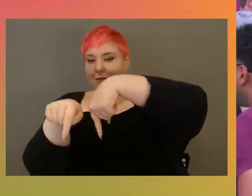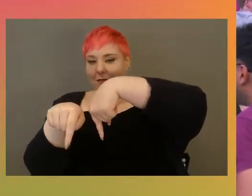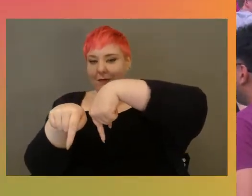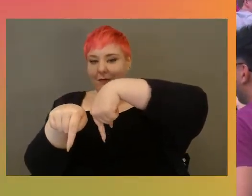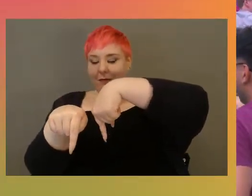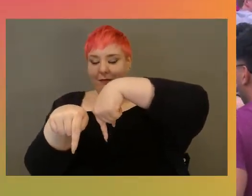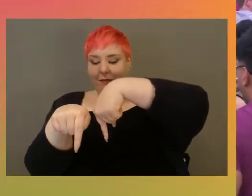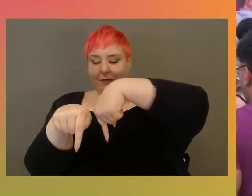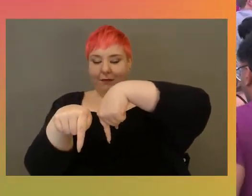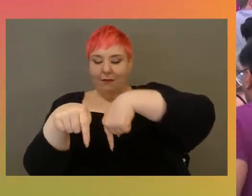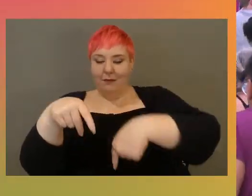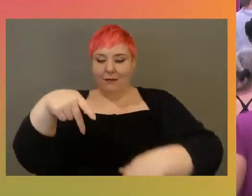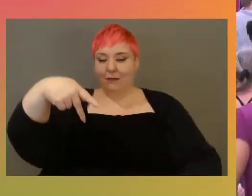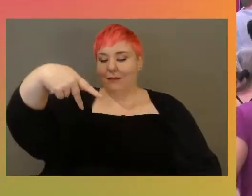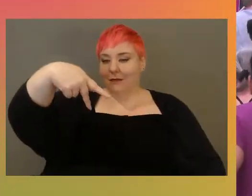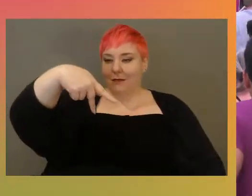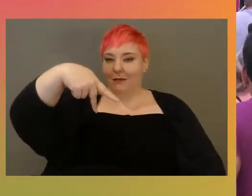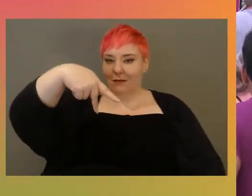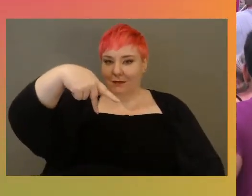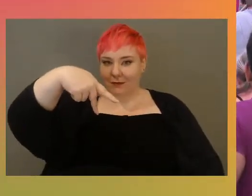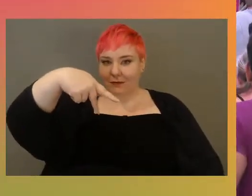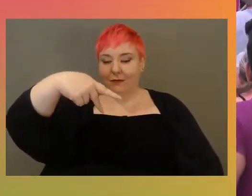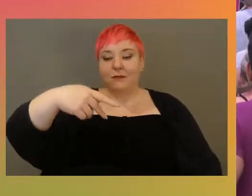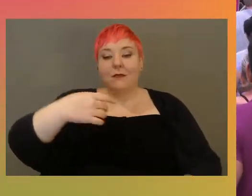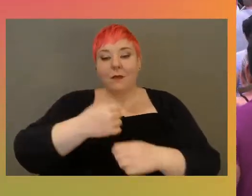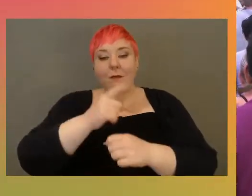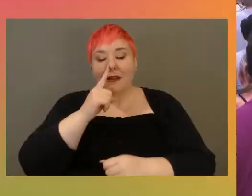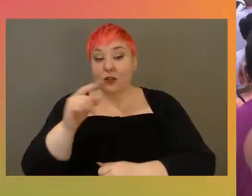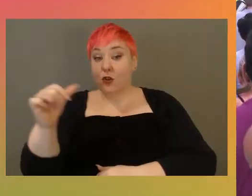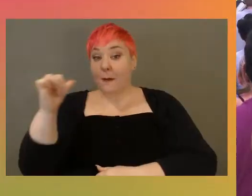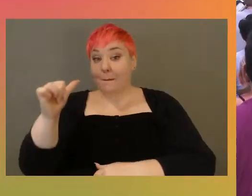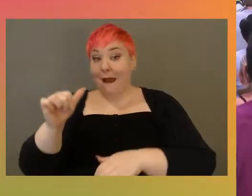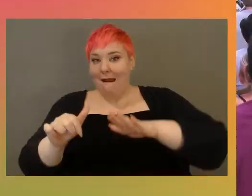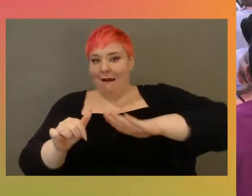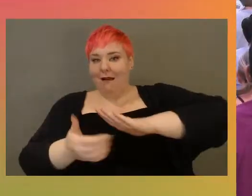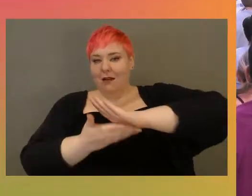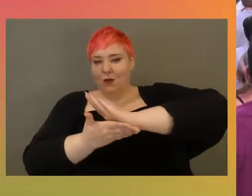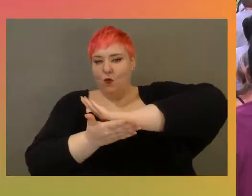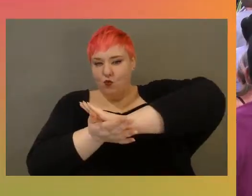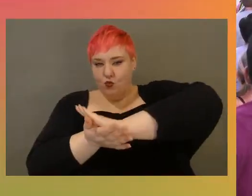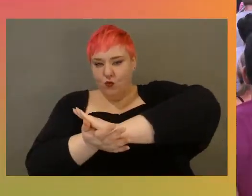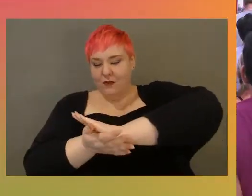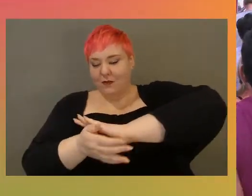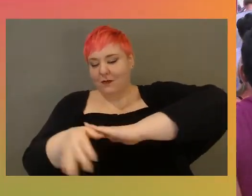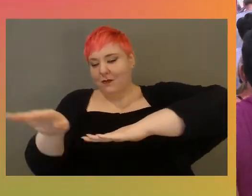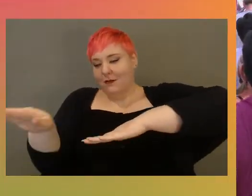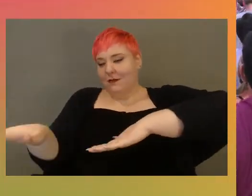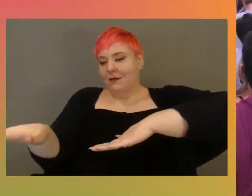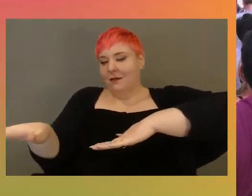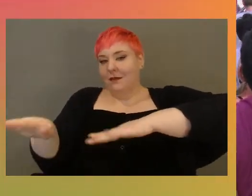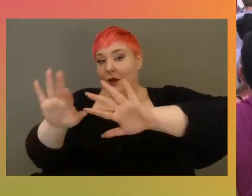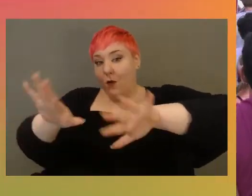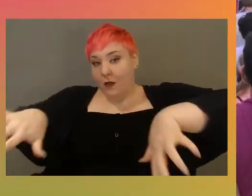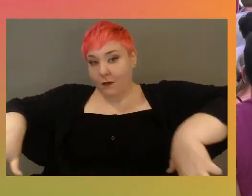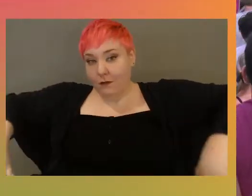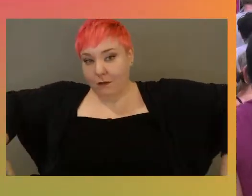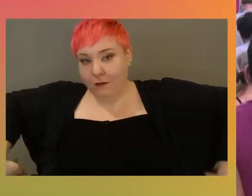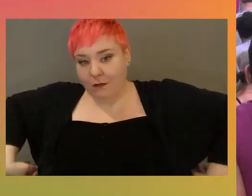THE MAT AND COME TO STAND. BOTH LEGS STRAIGHT, COME TO